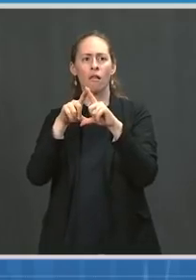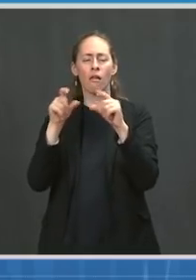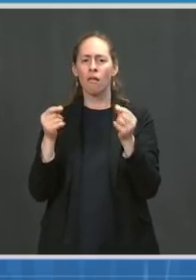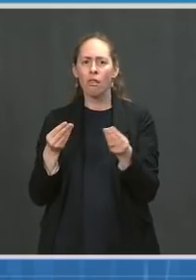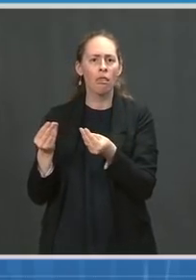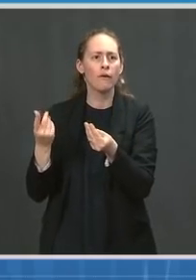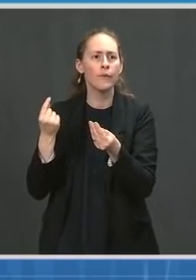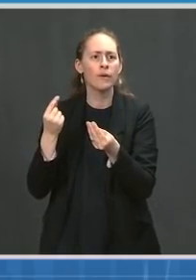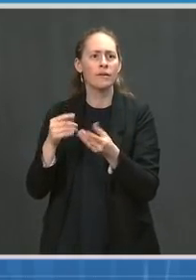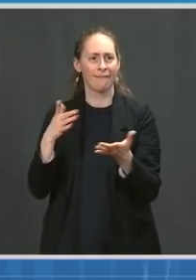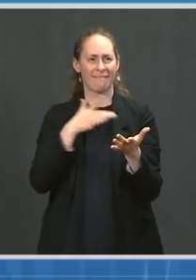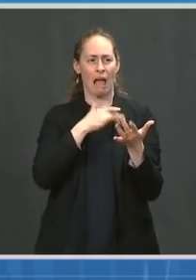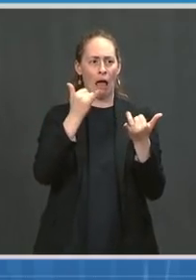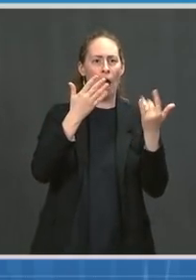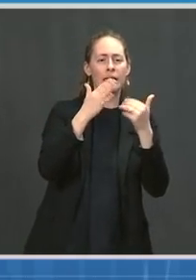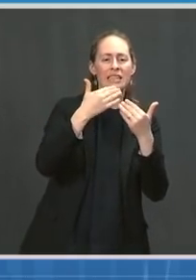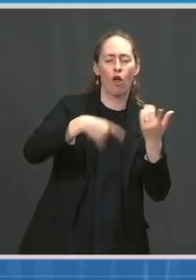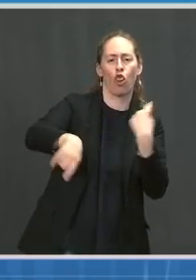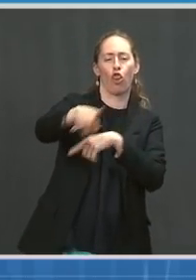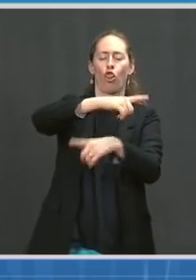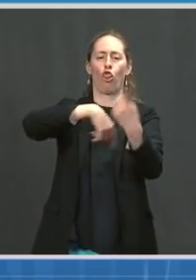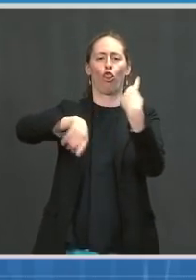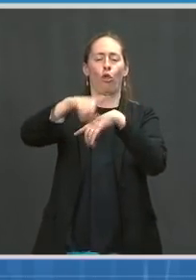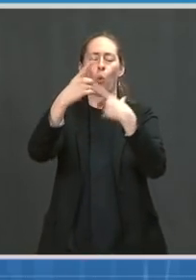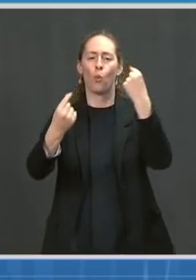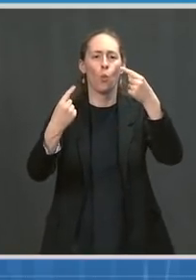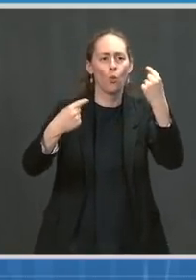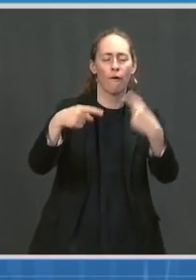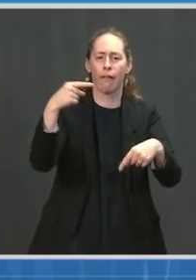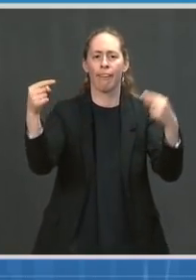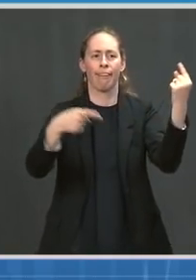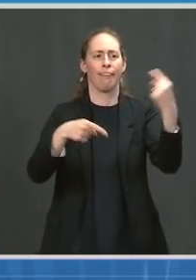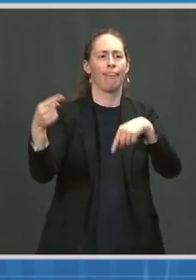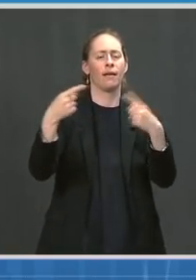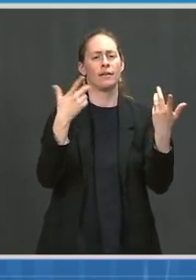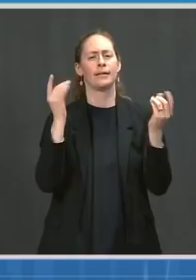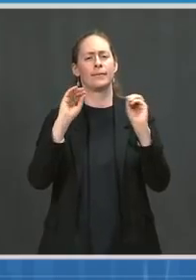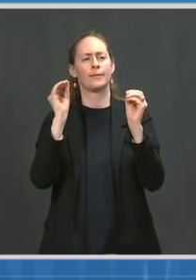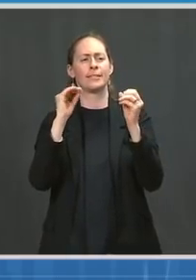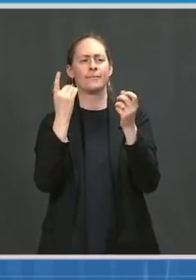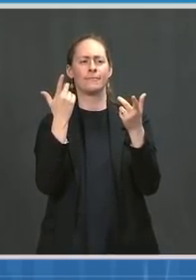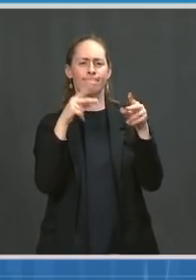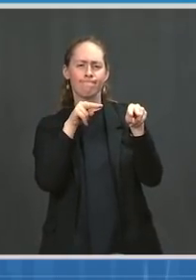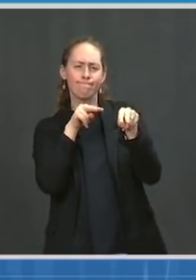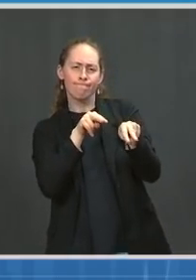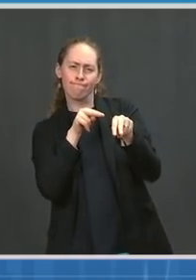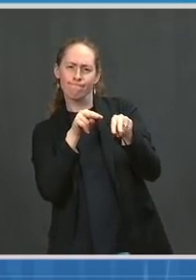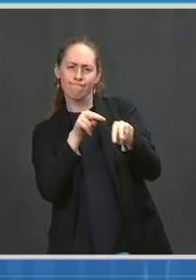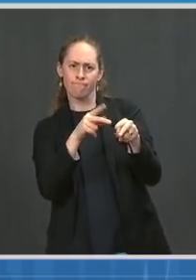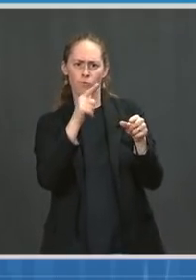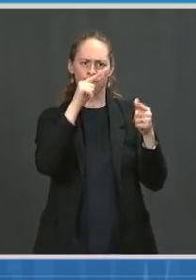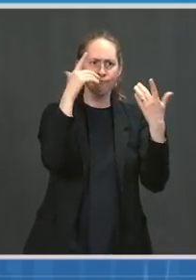if someone is not overseeing everyone's vaccinations. Mr. Zients: So -- so, you're right.